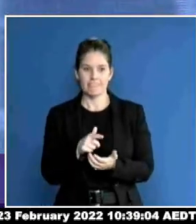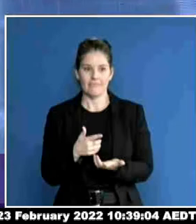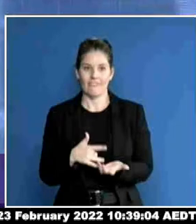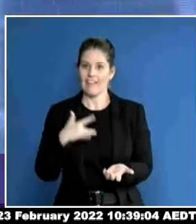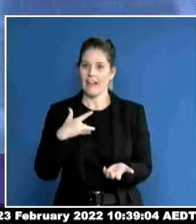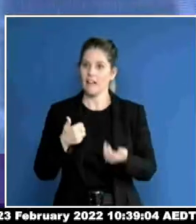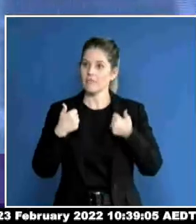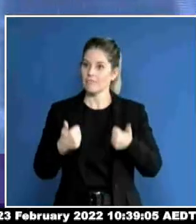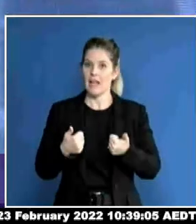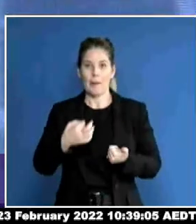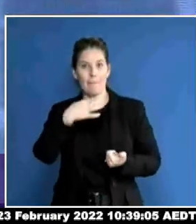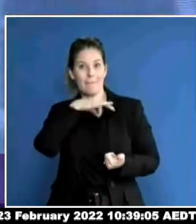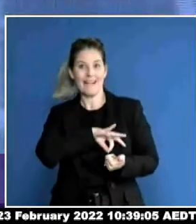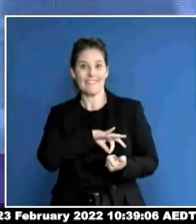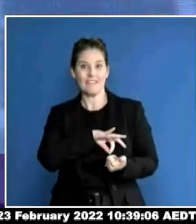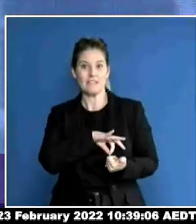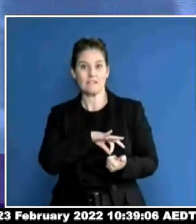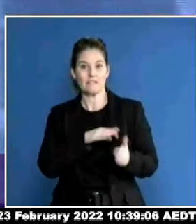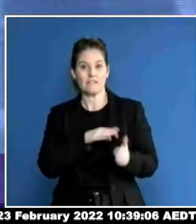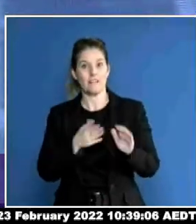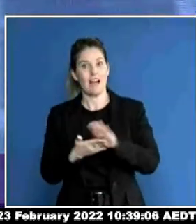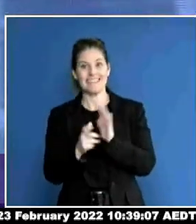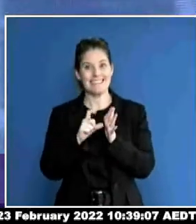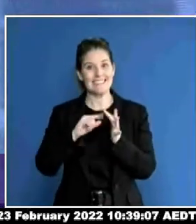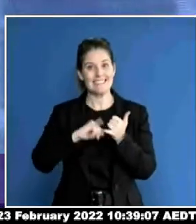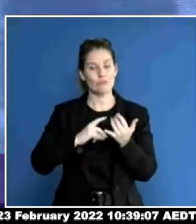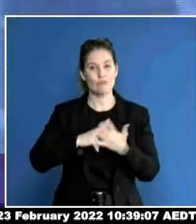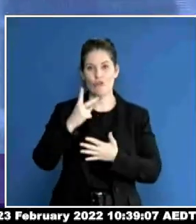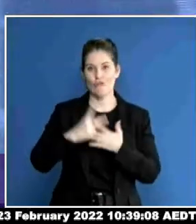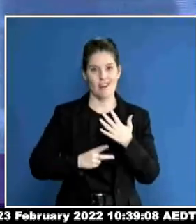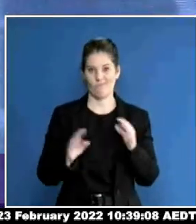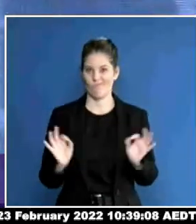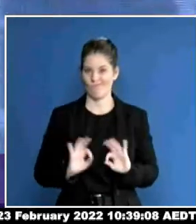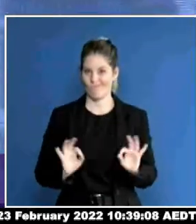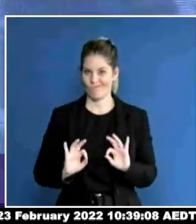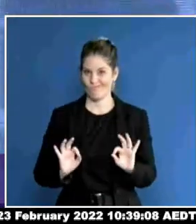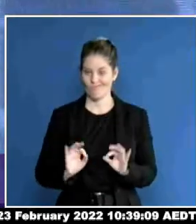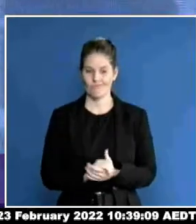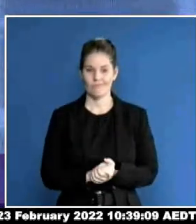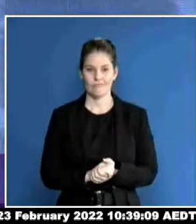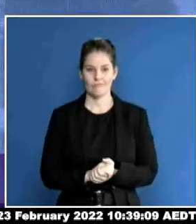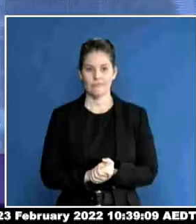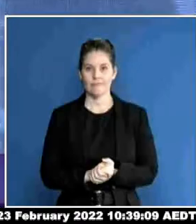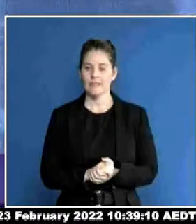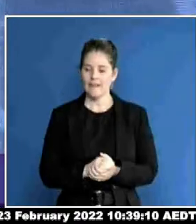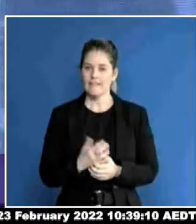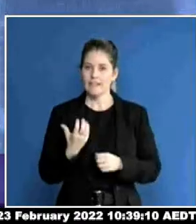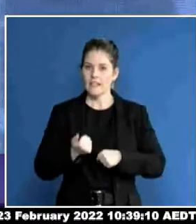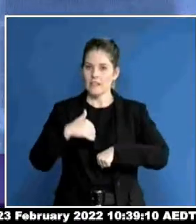providers. She said issues arise when voluntary job seekers and job seekers